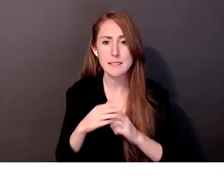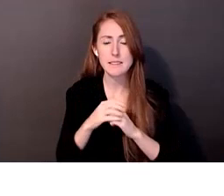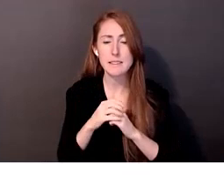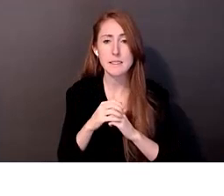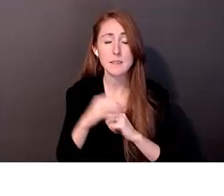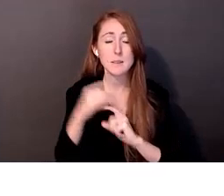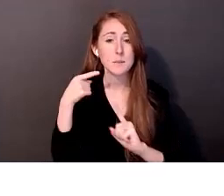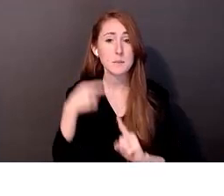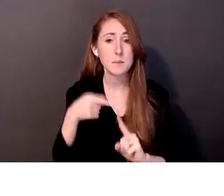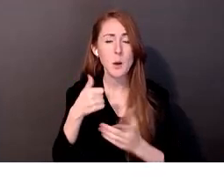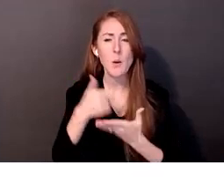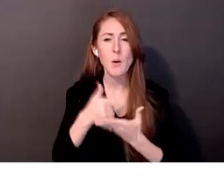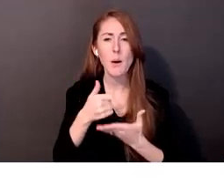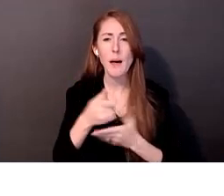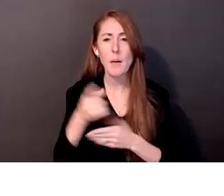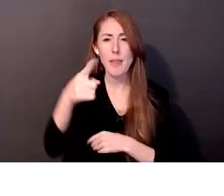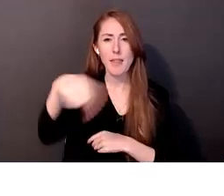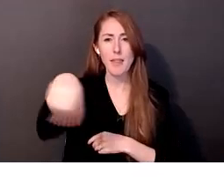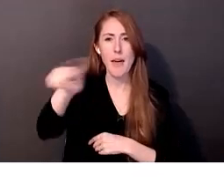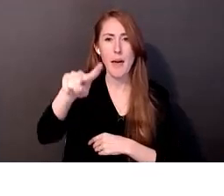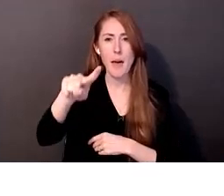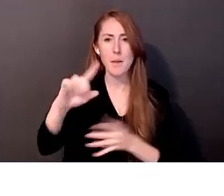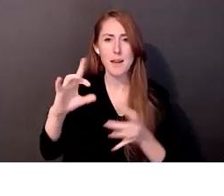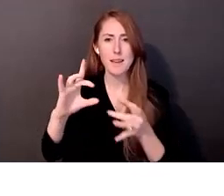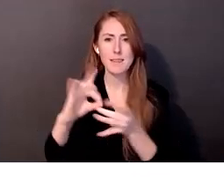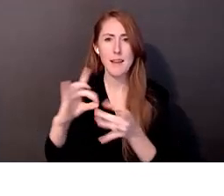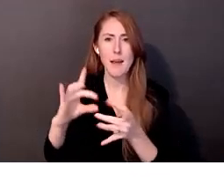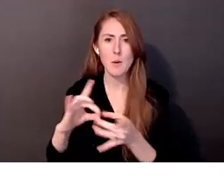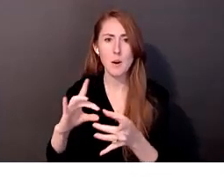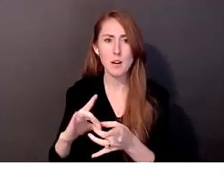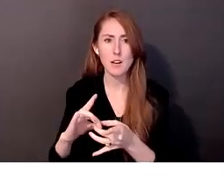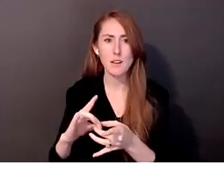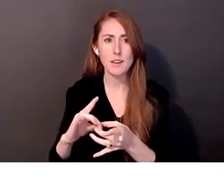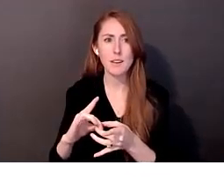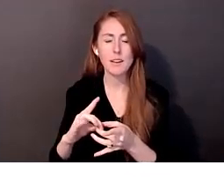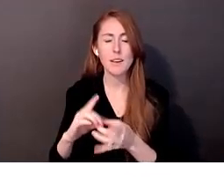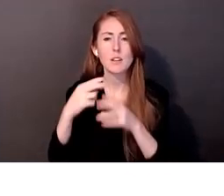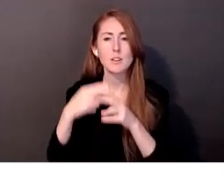So the name of the portal is Canadian Brain Injury Association Network.